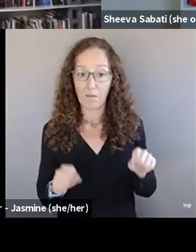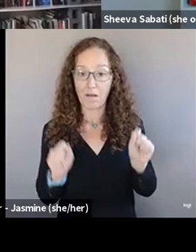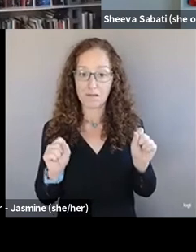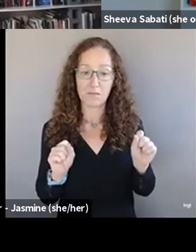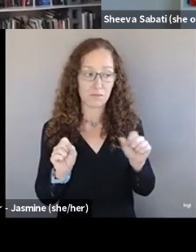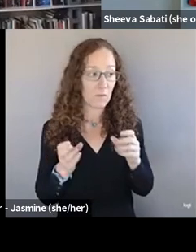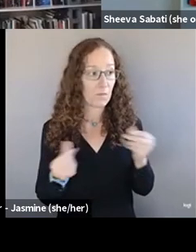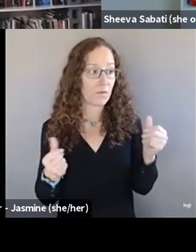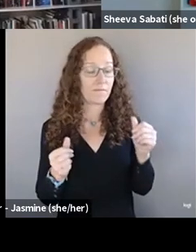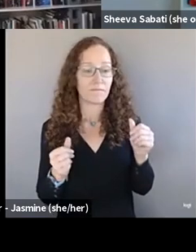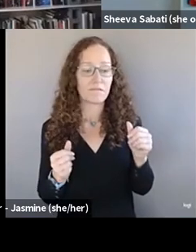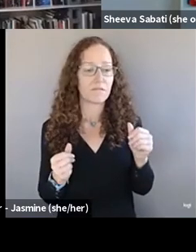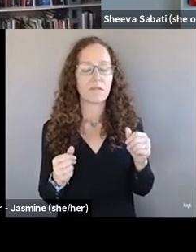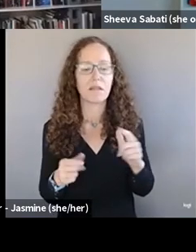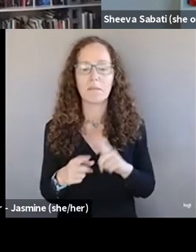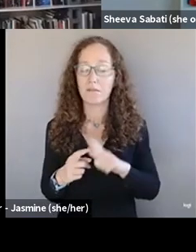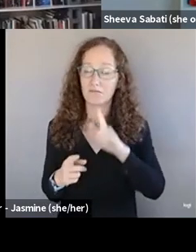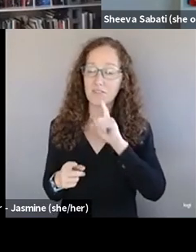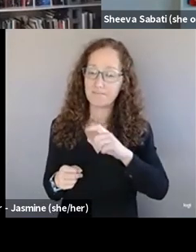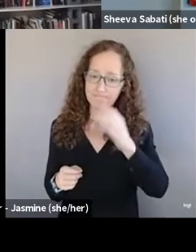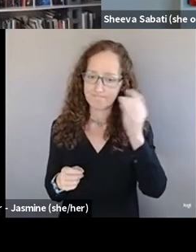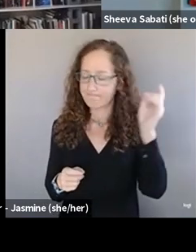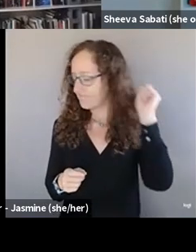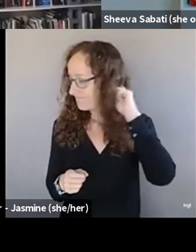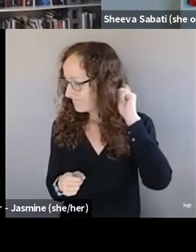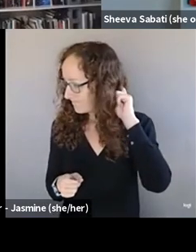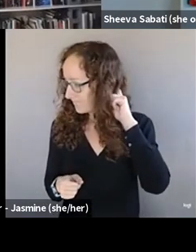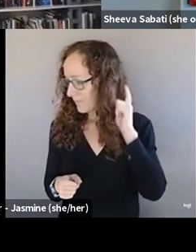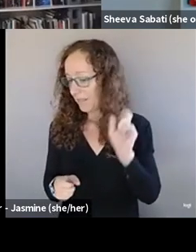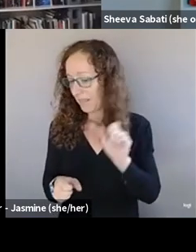makes what we do today, no less urgent, it just means it's not